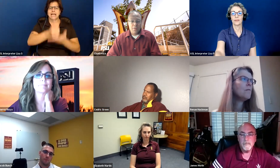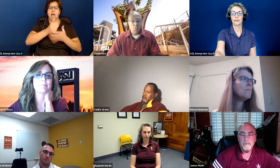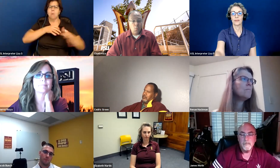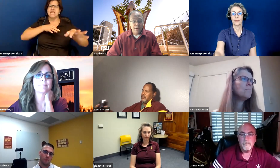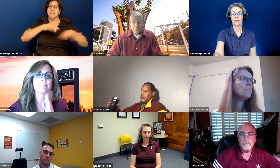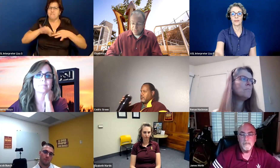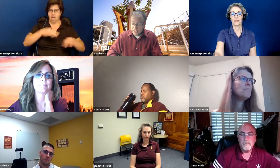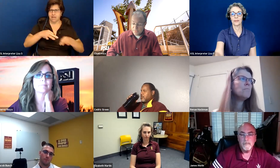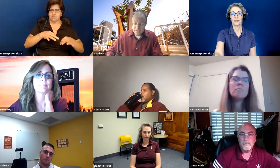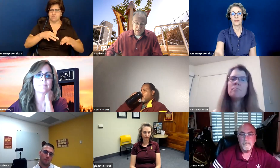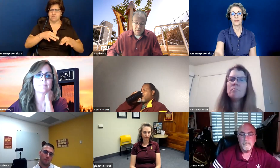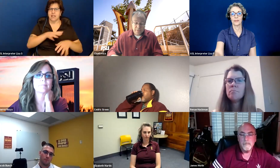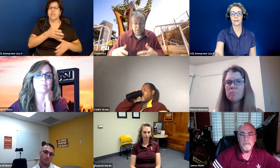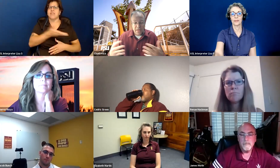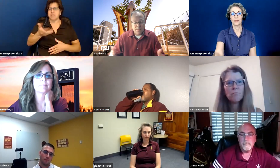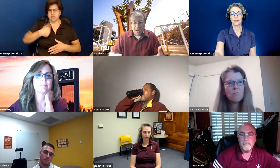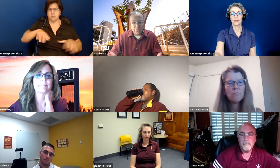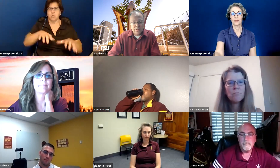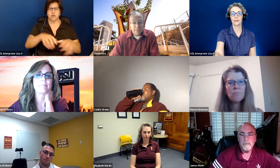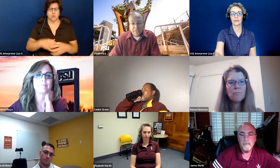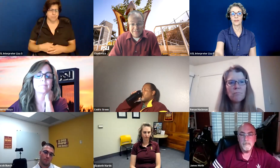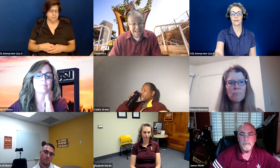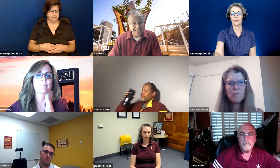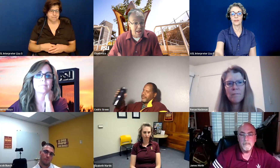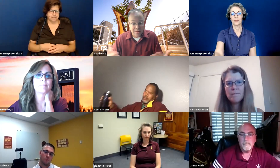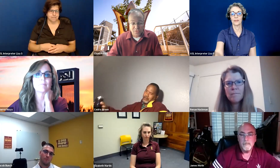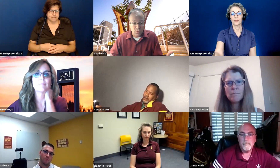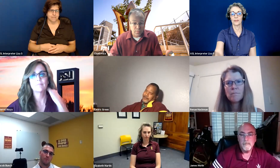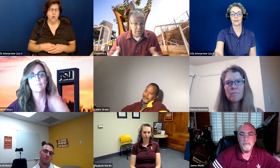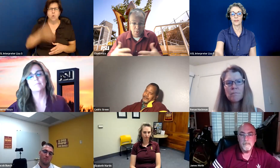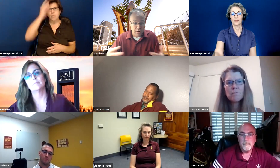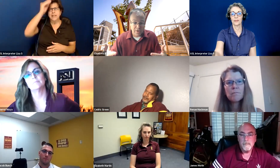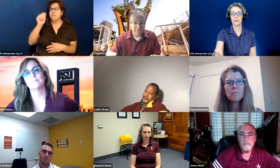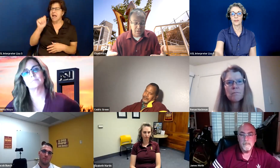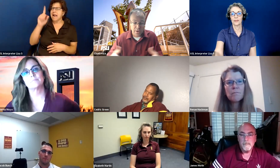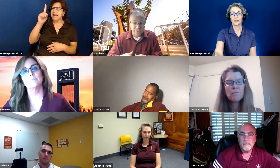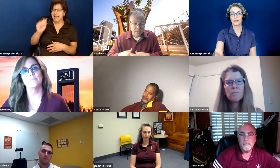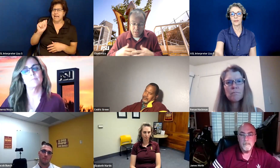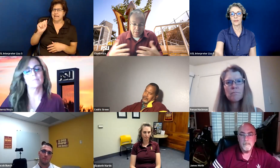One of the things as we think about the ADA. And so as a part of our celebration,